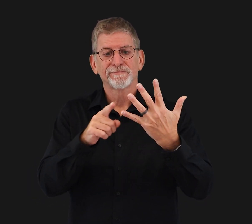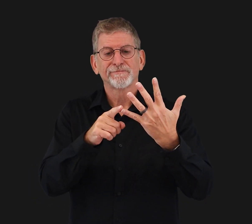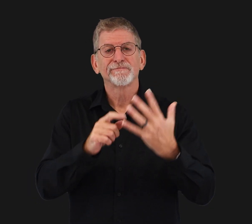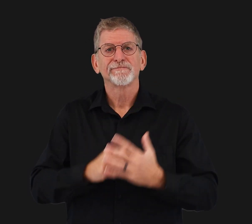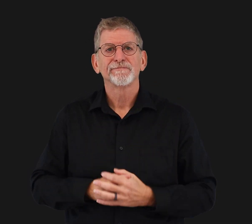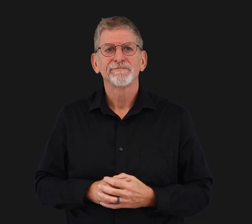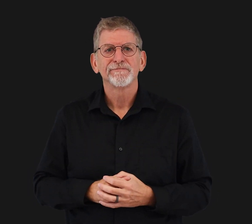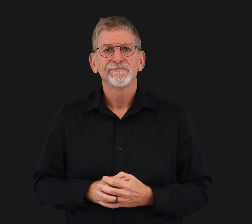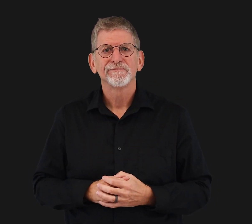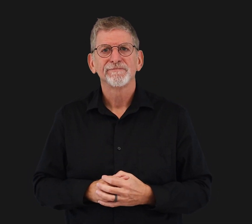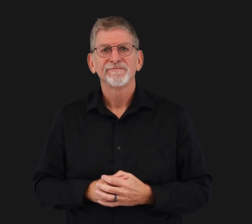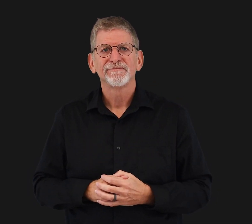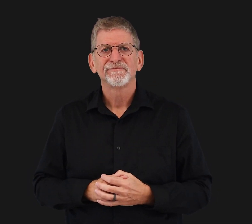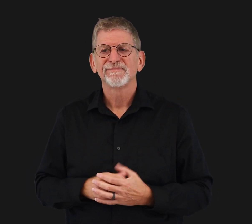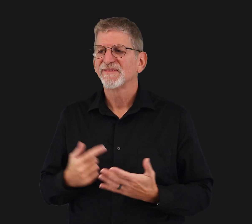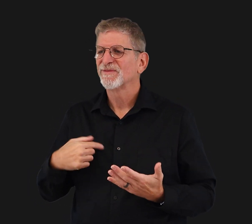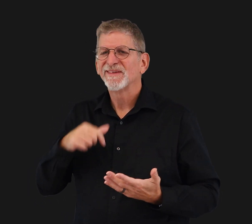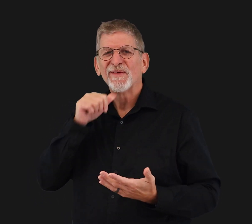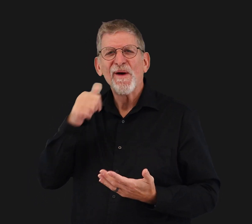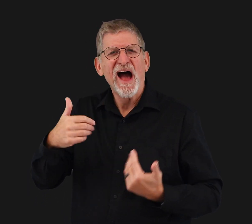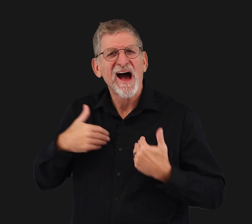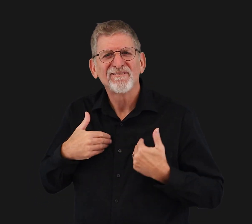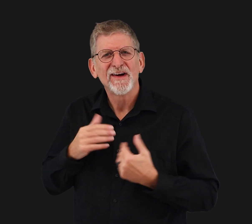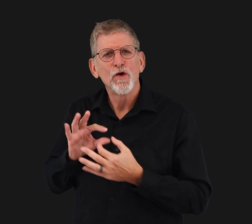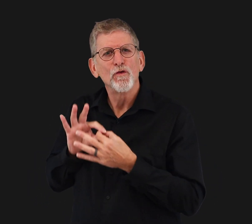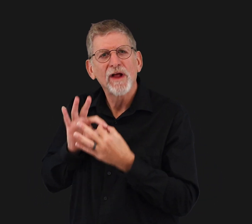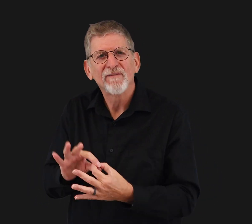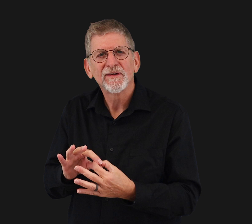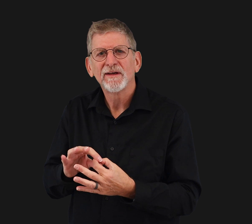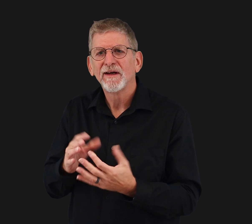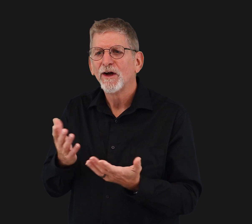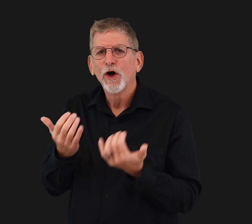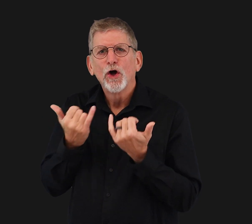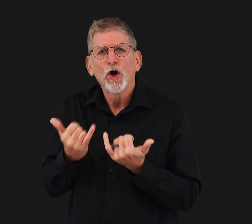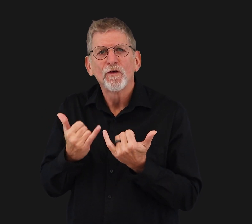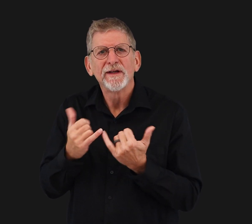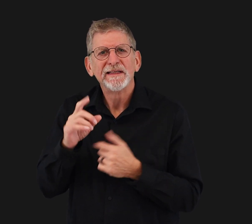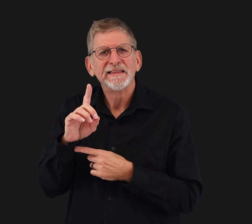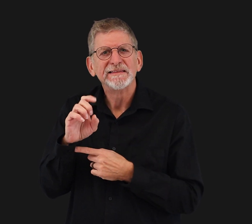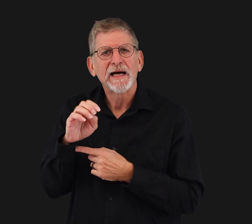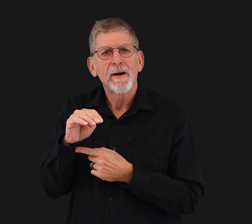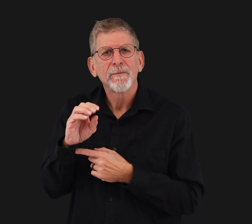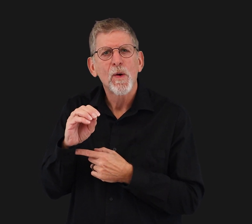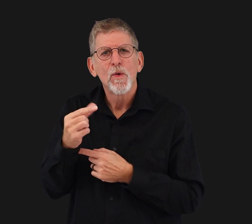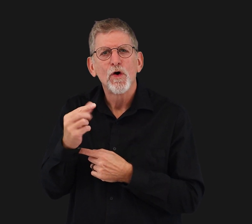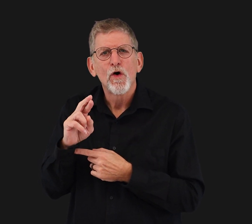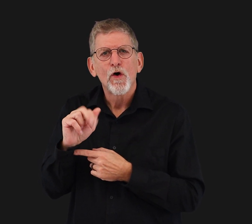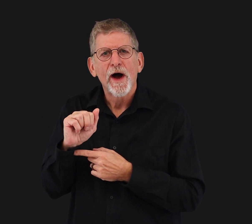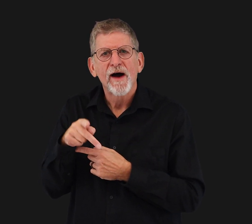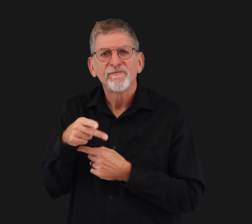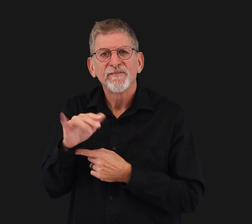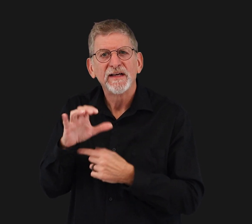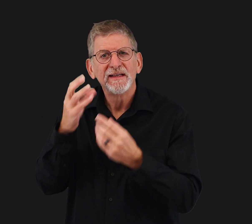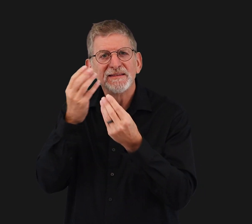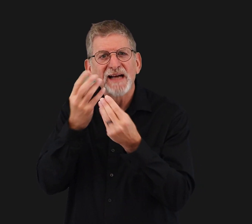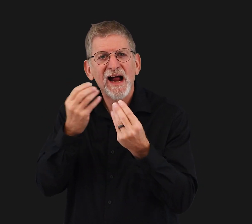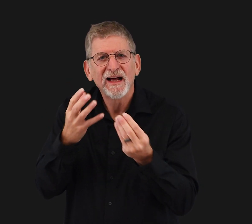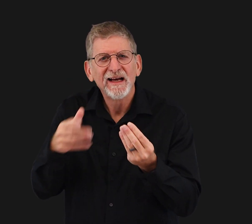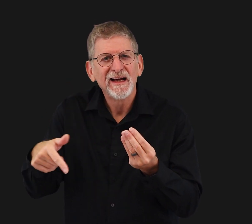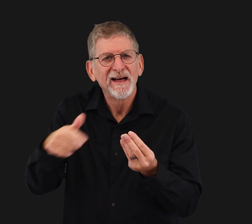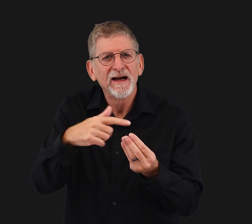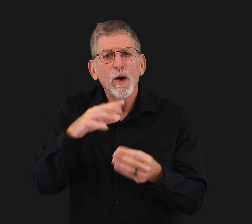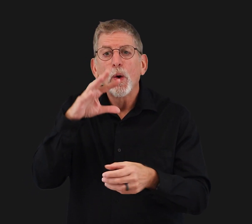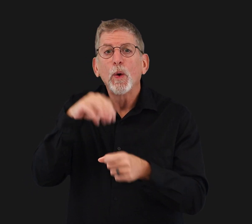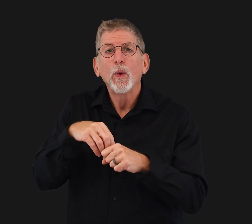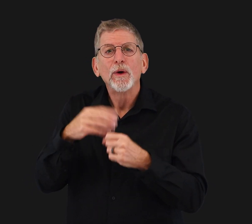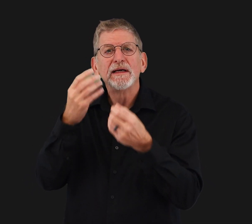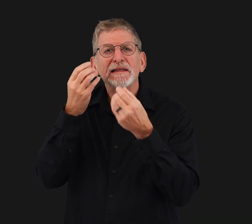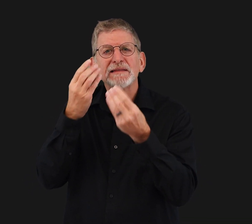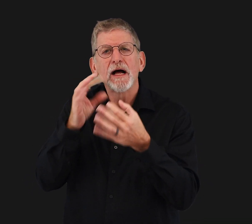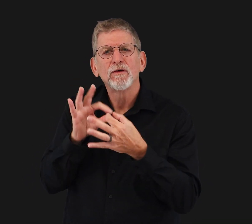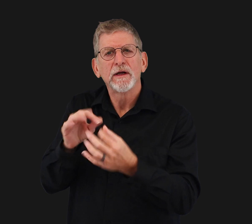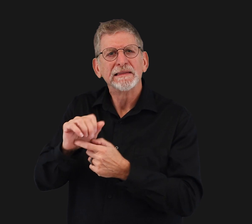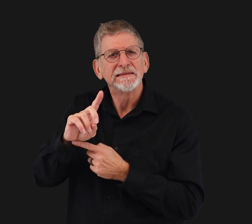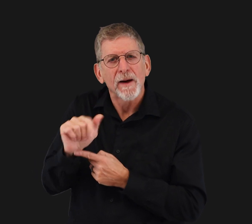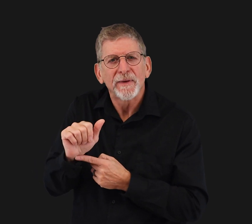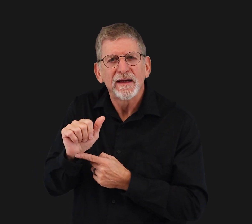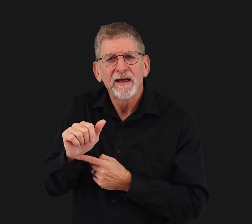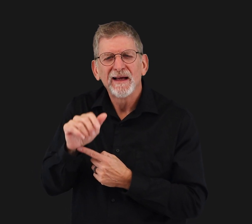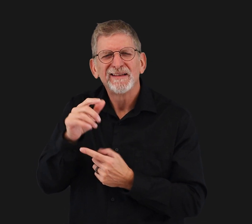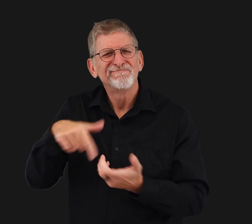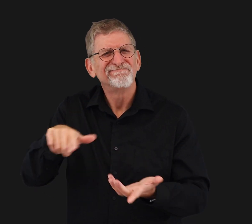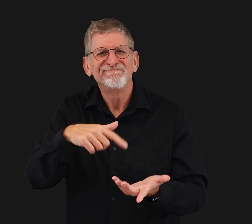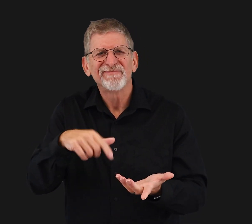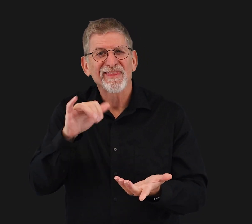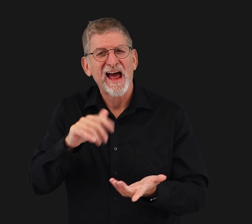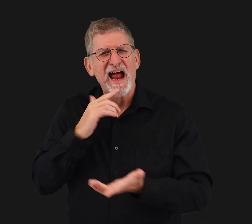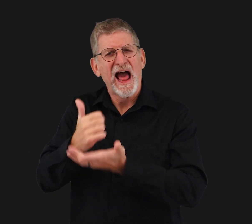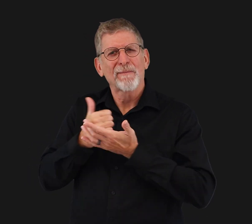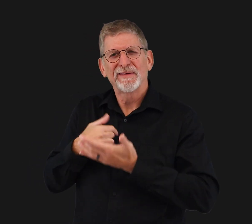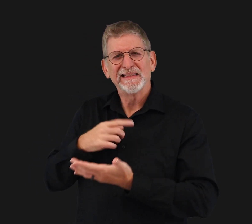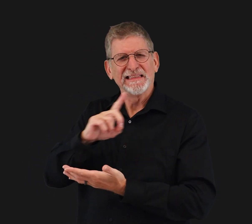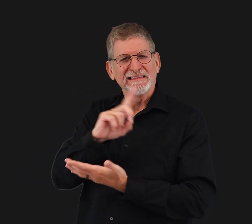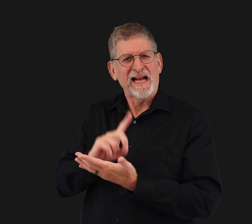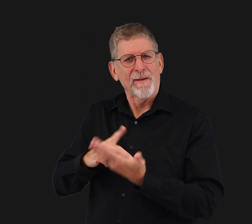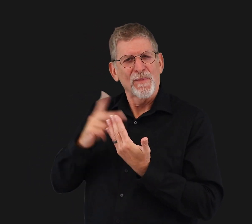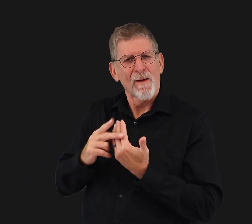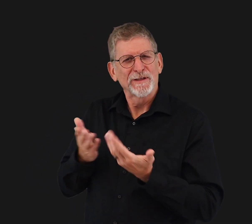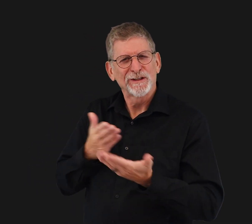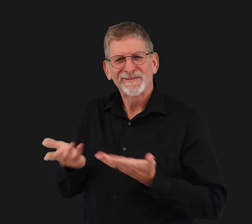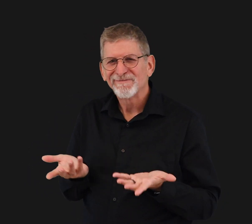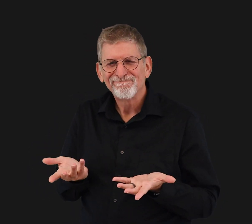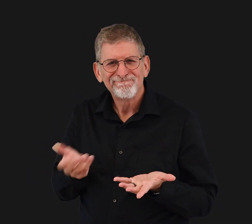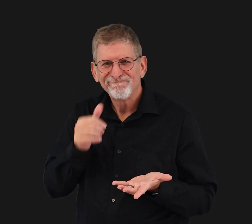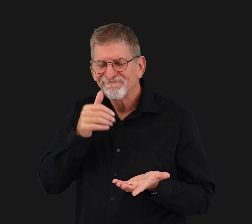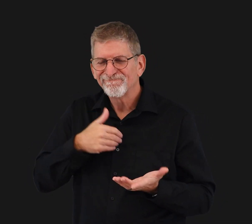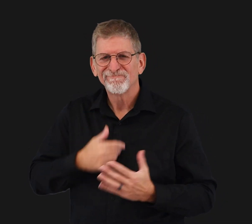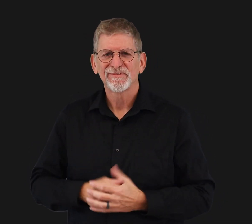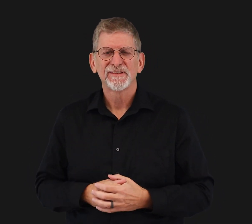• We lack relevant and current demographic data, including data on disability, which can help us design our programs and services